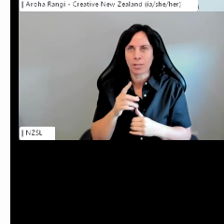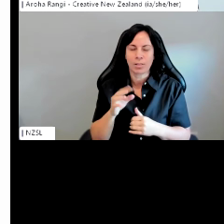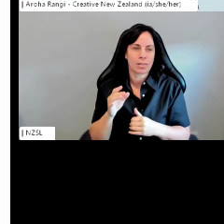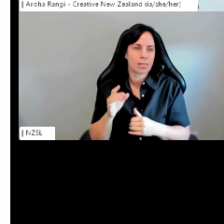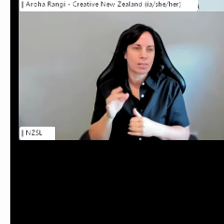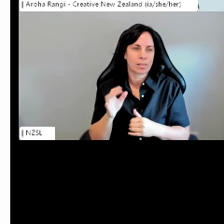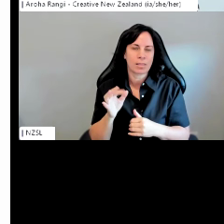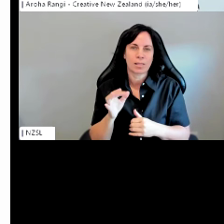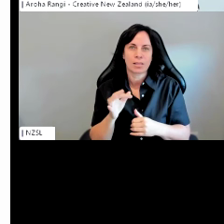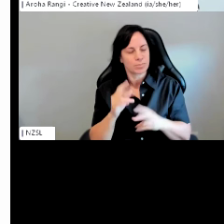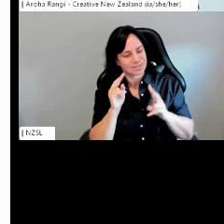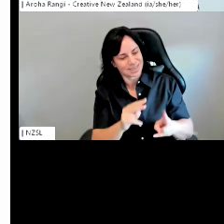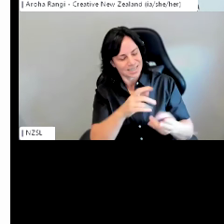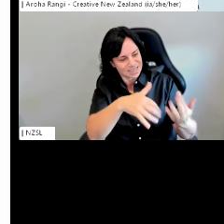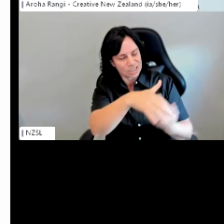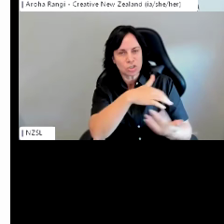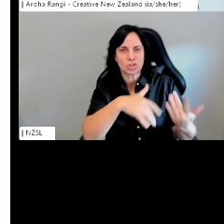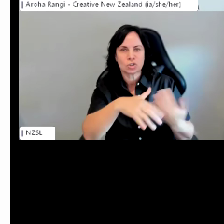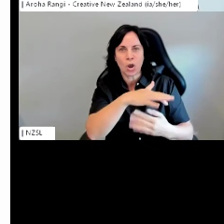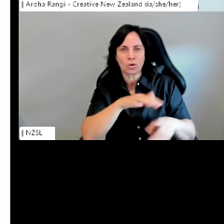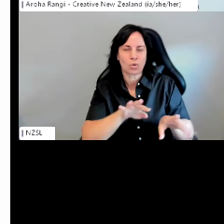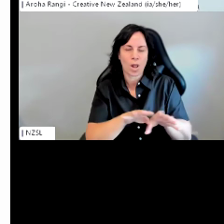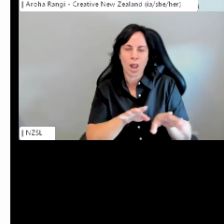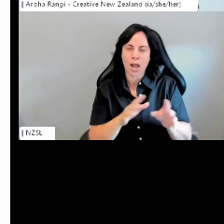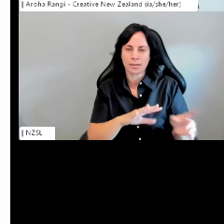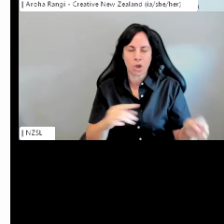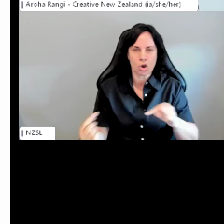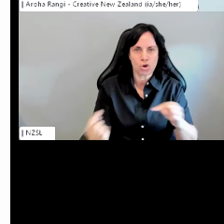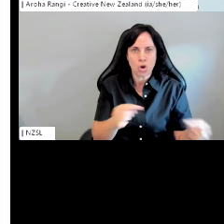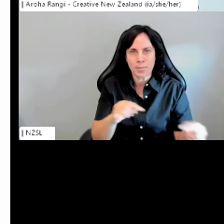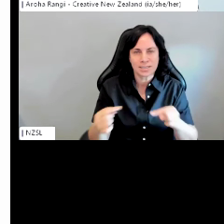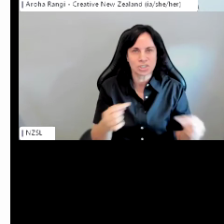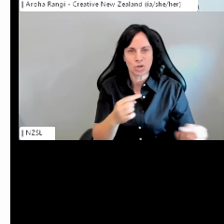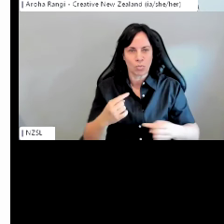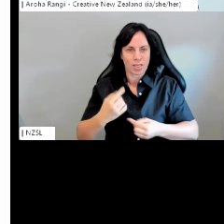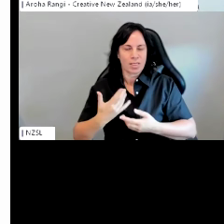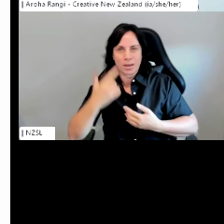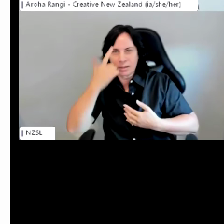as being almost in competition with this and it really isn't. Um people are looking for the social